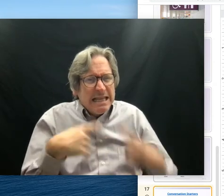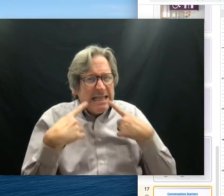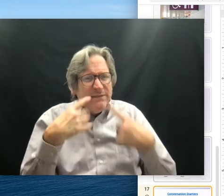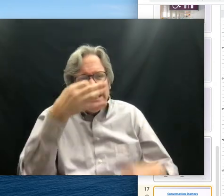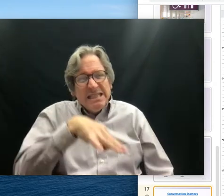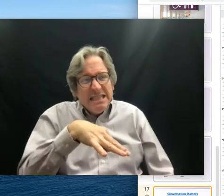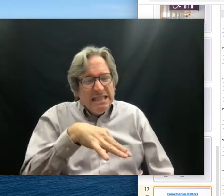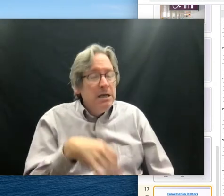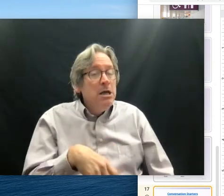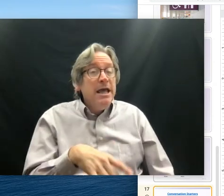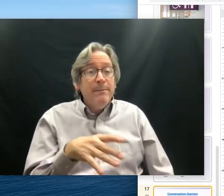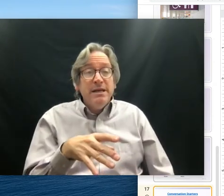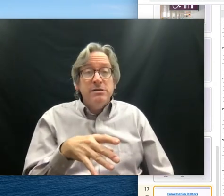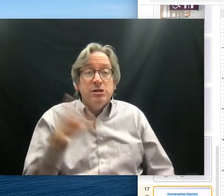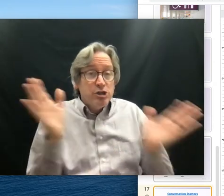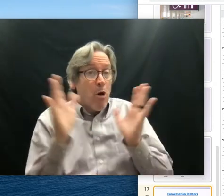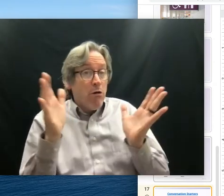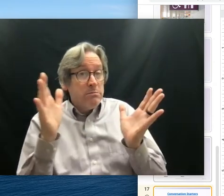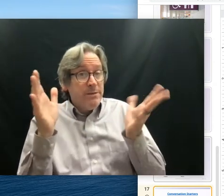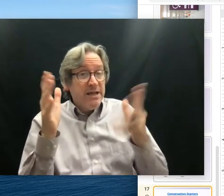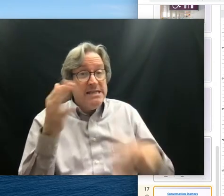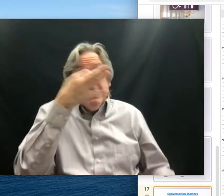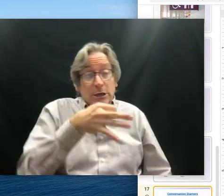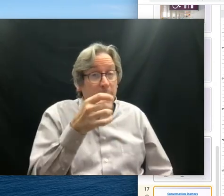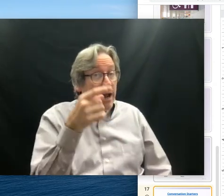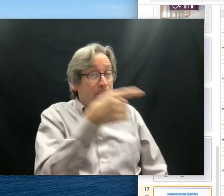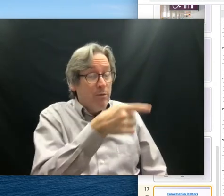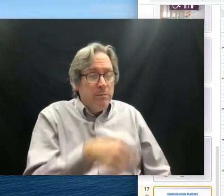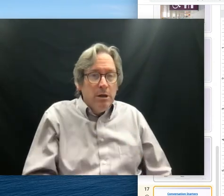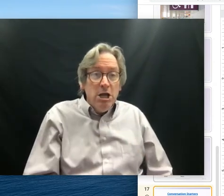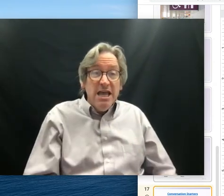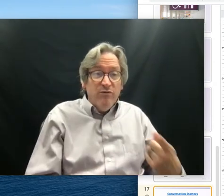even this it means small something's nearby if we go